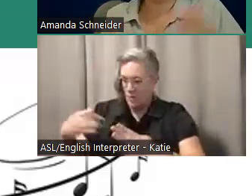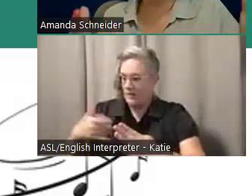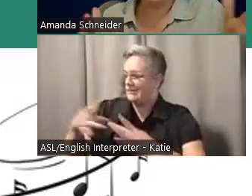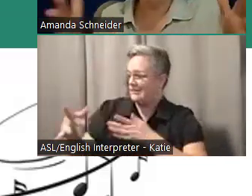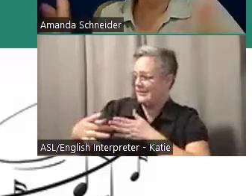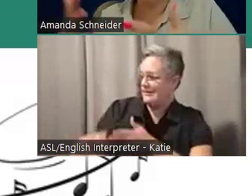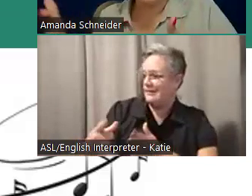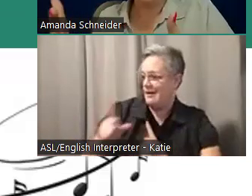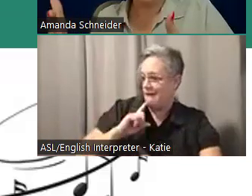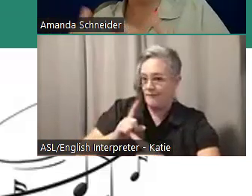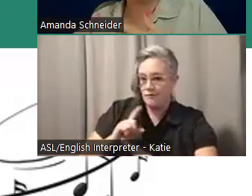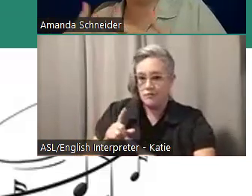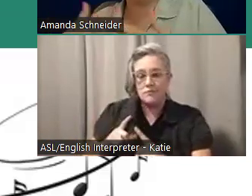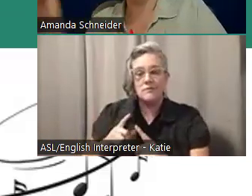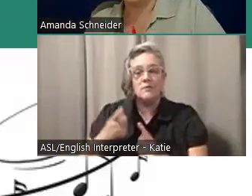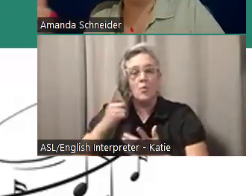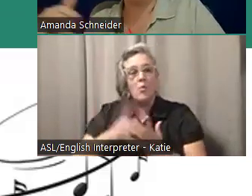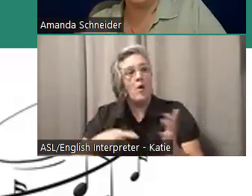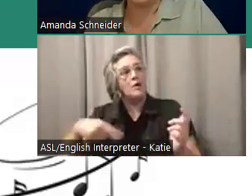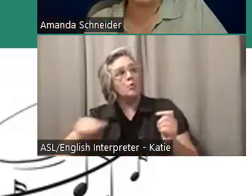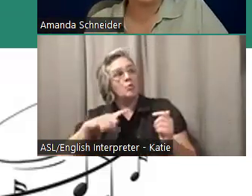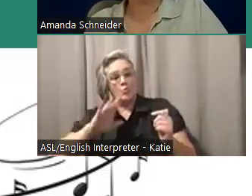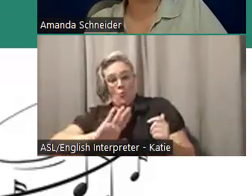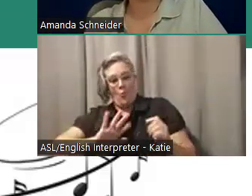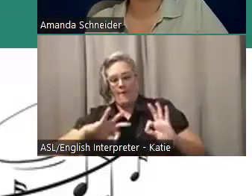Um, and what you, as a family, are focusing on throughout the day.